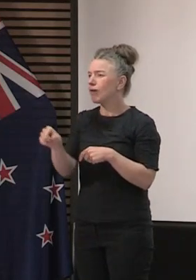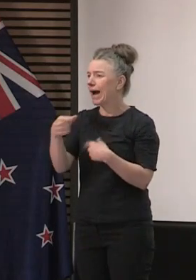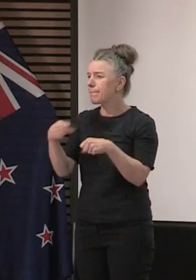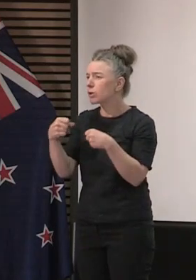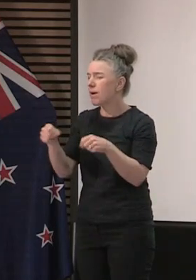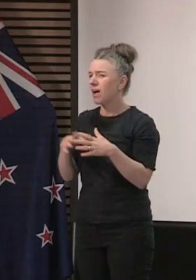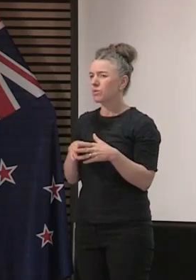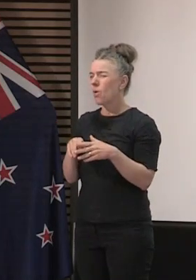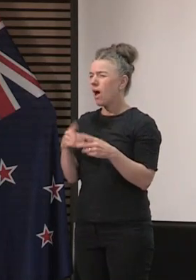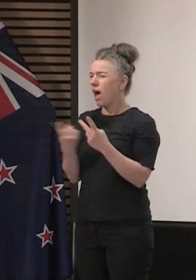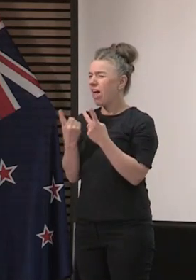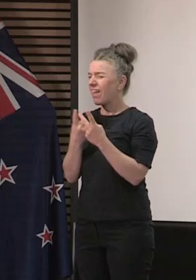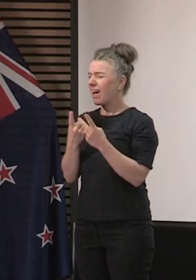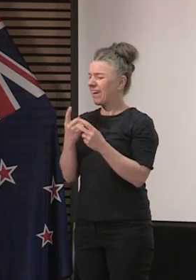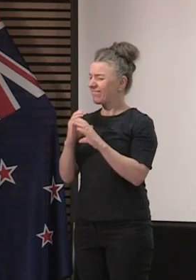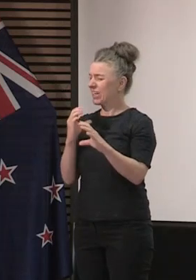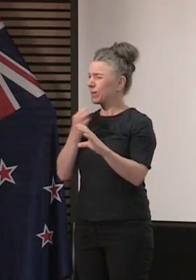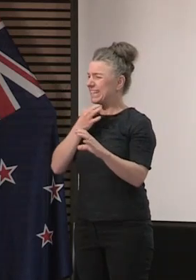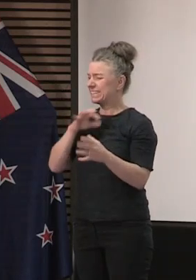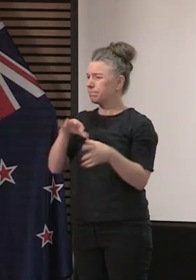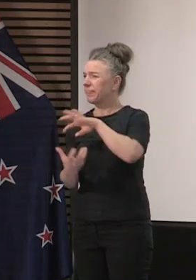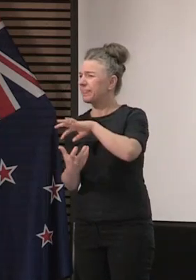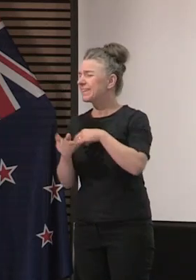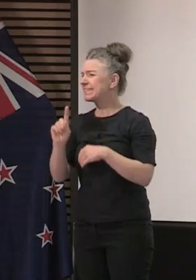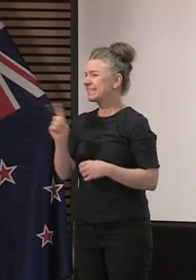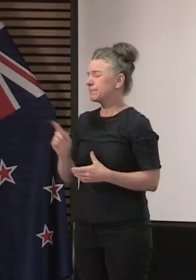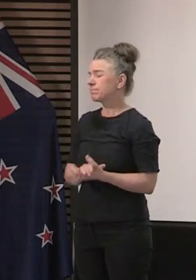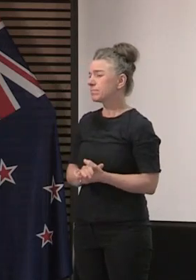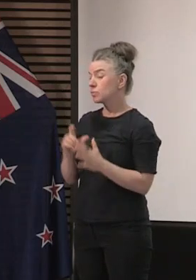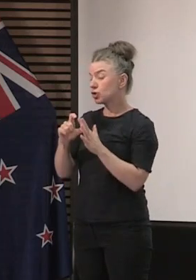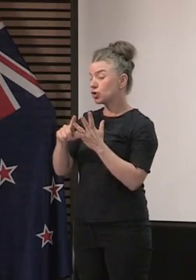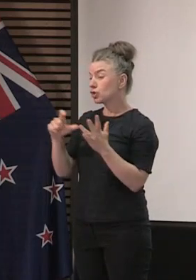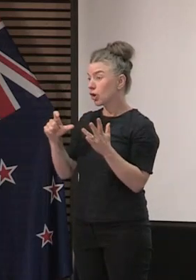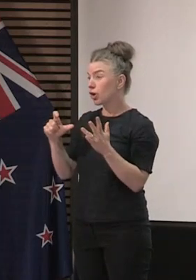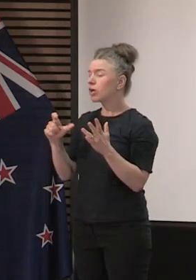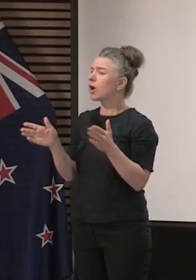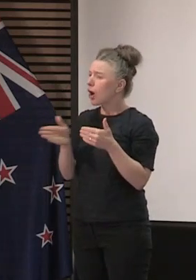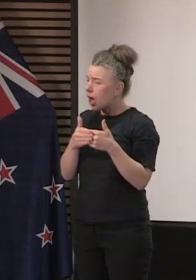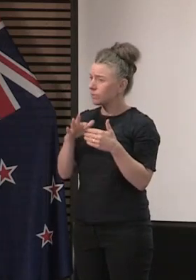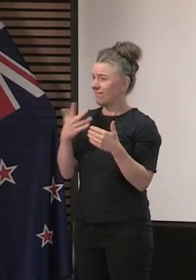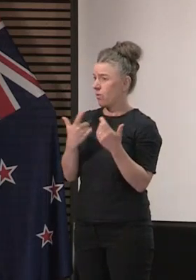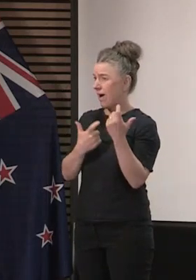quad bikes, off road motorbikes or any motorised vehicle force the purposes of